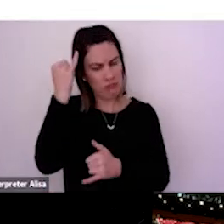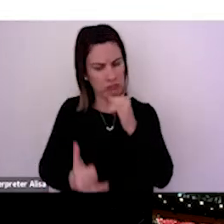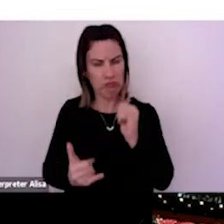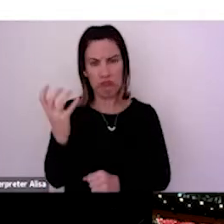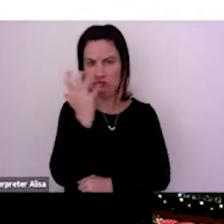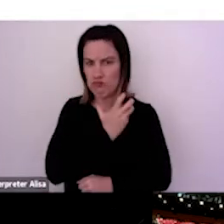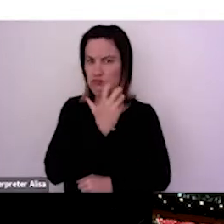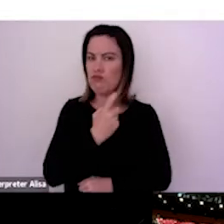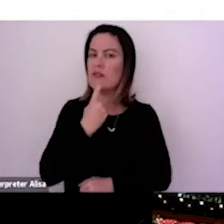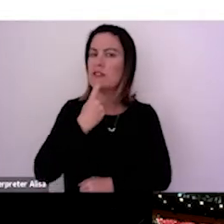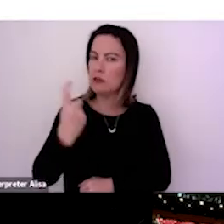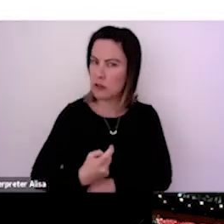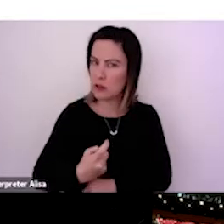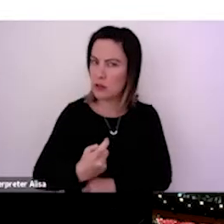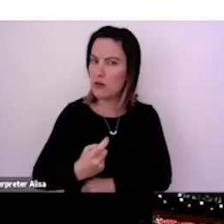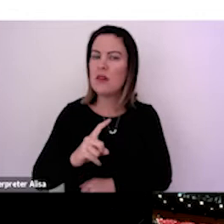relying on what they are